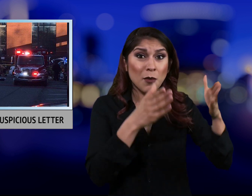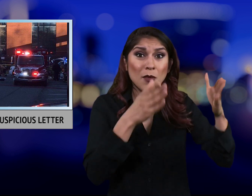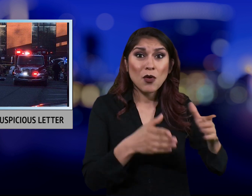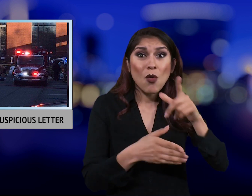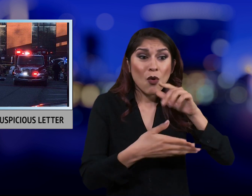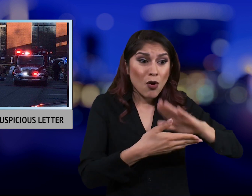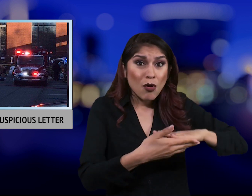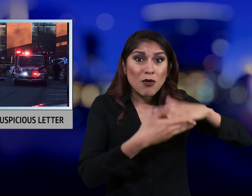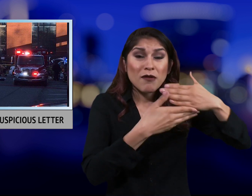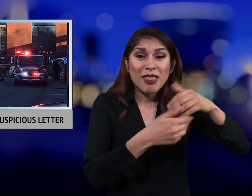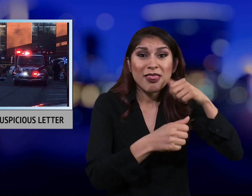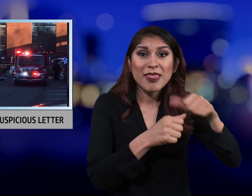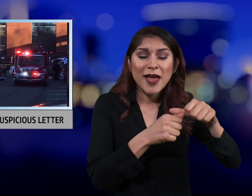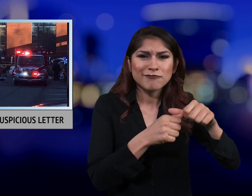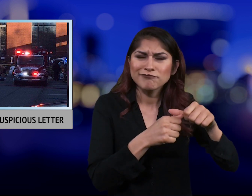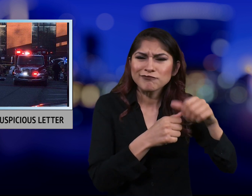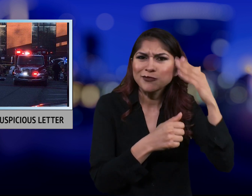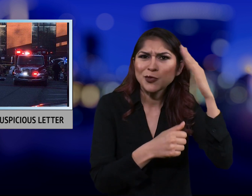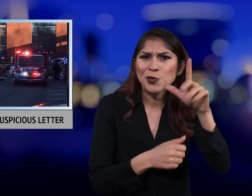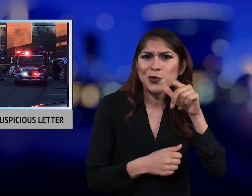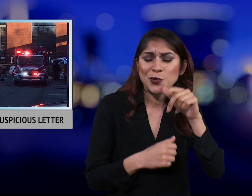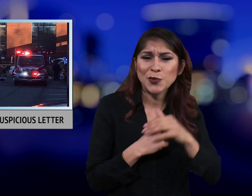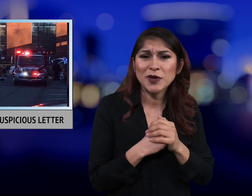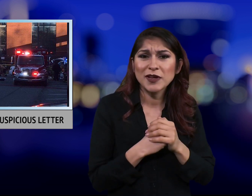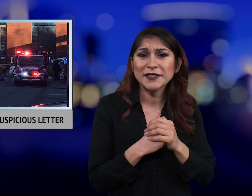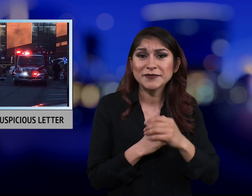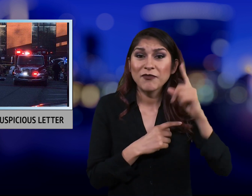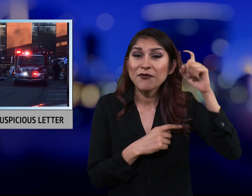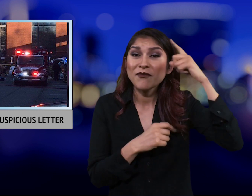It is unclear who opened the letter.